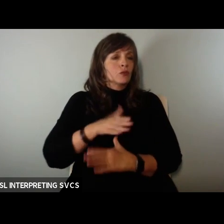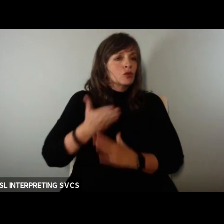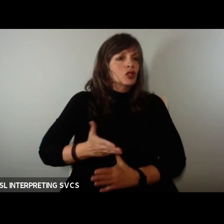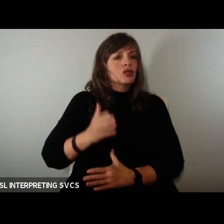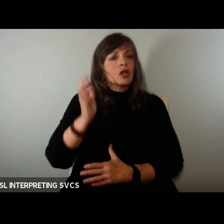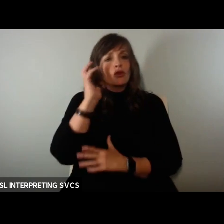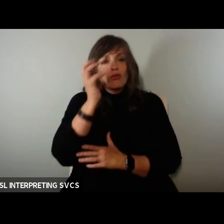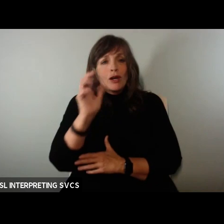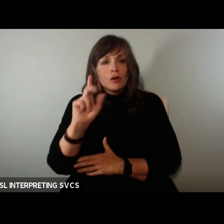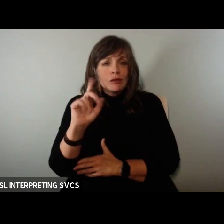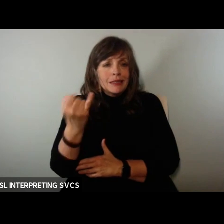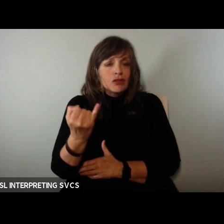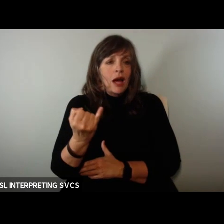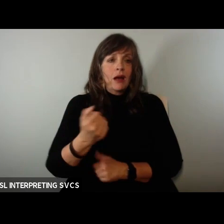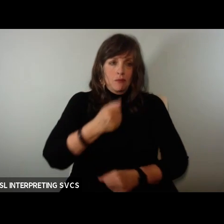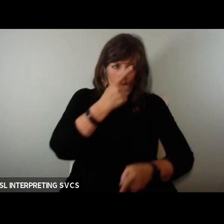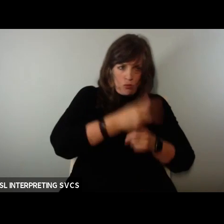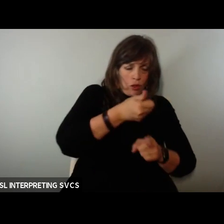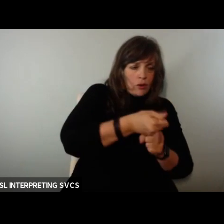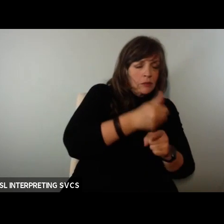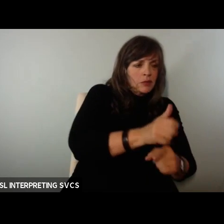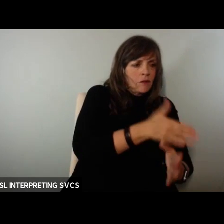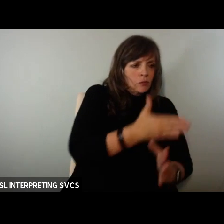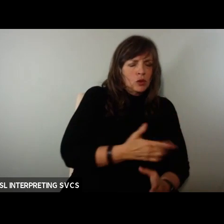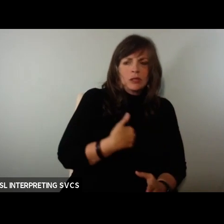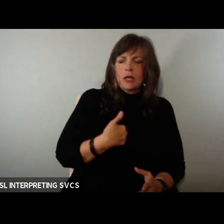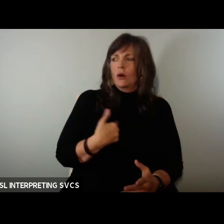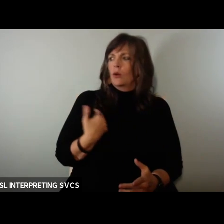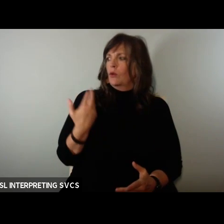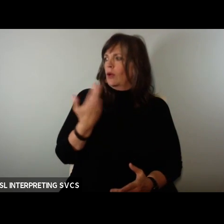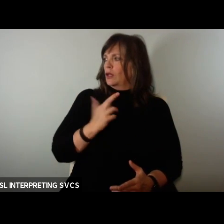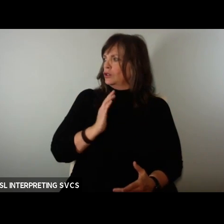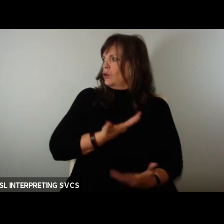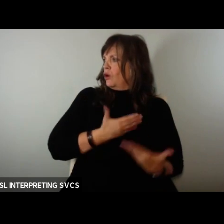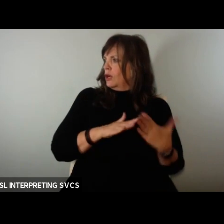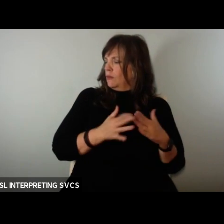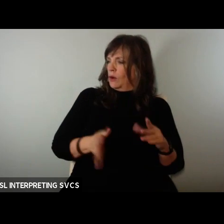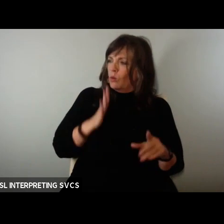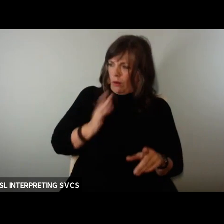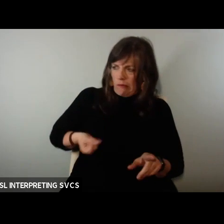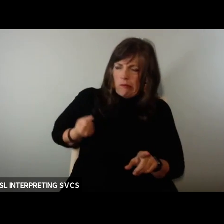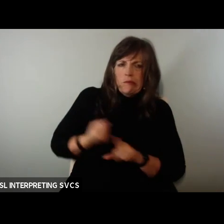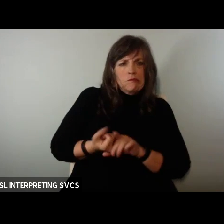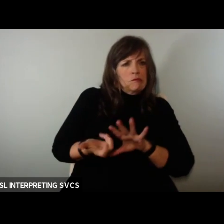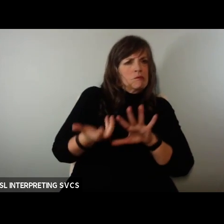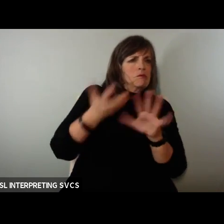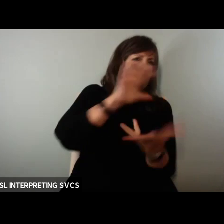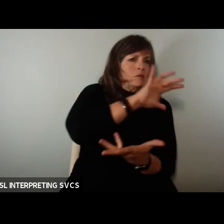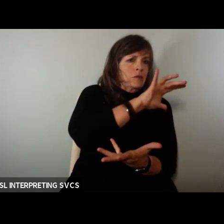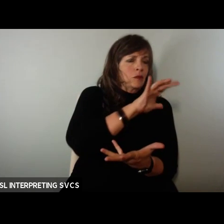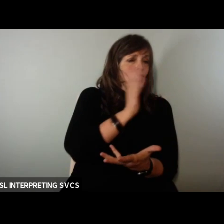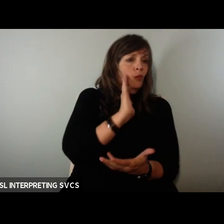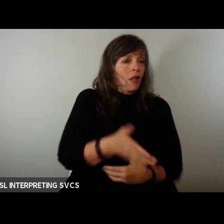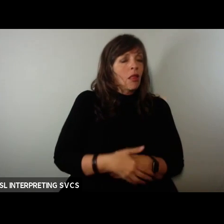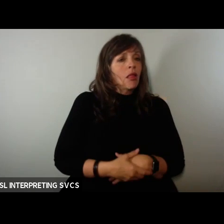And we realized that this was going to hit our community incredibly hard. What we put together, I had had some previous experience